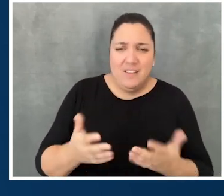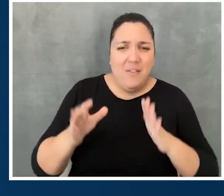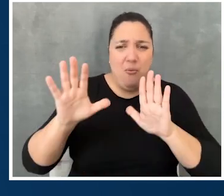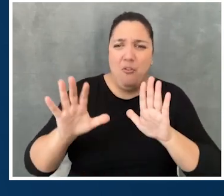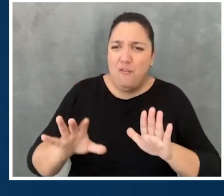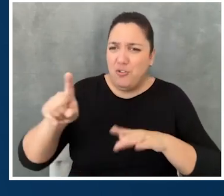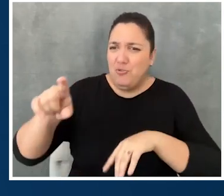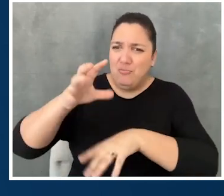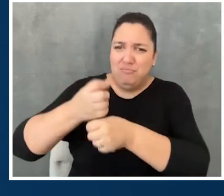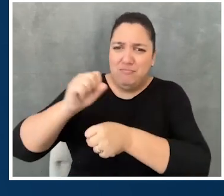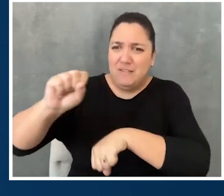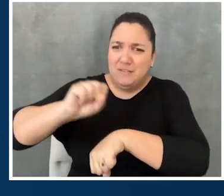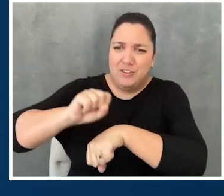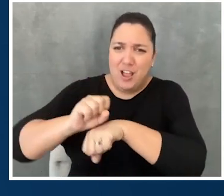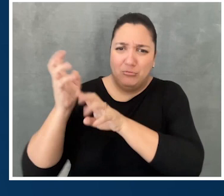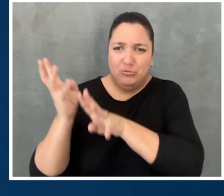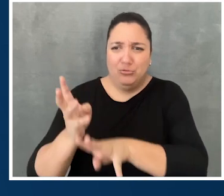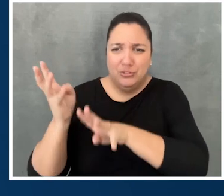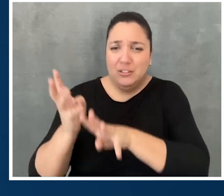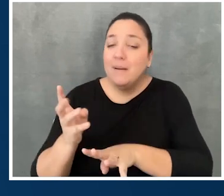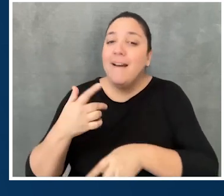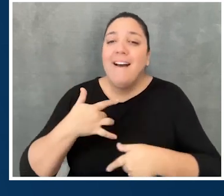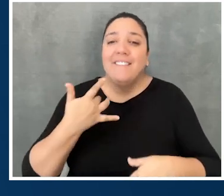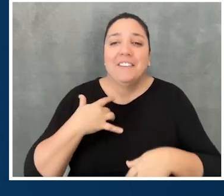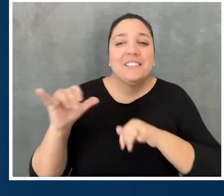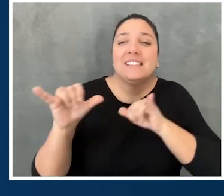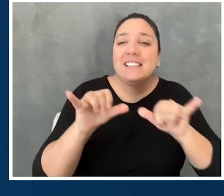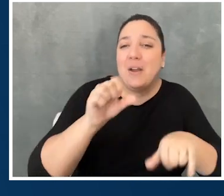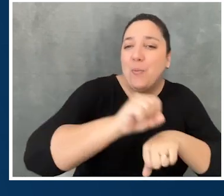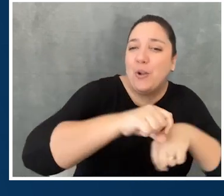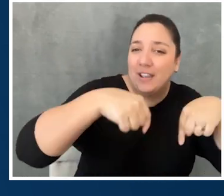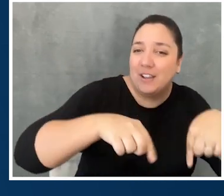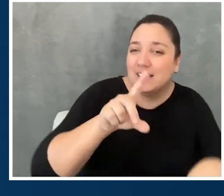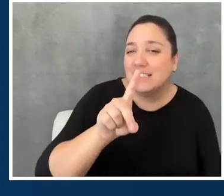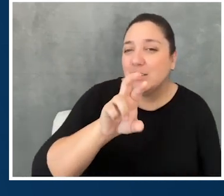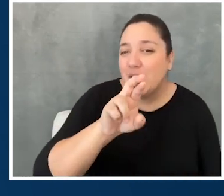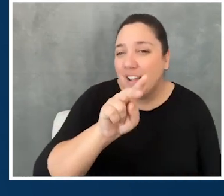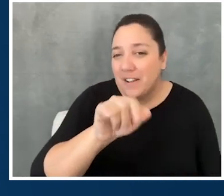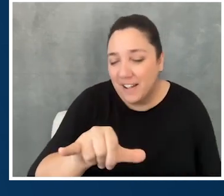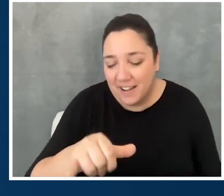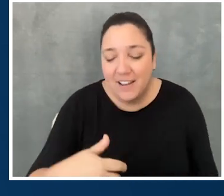I feel that way about working at DRNY. It's something, I don't know that